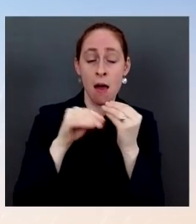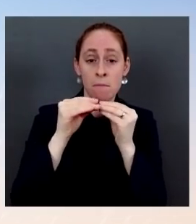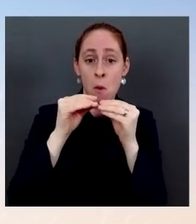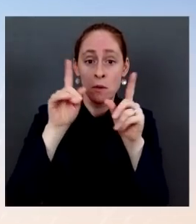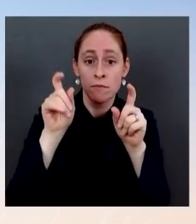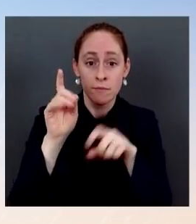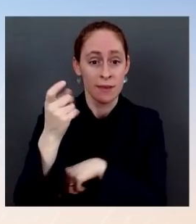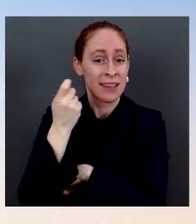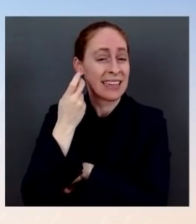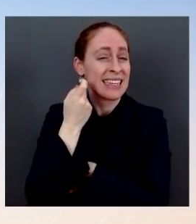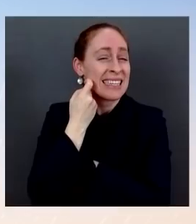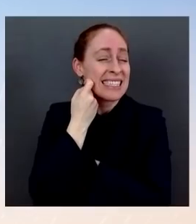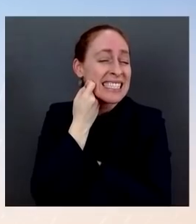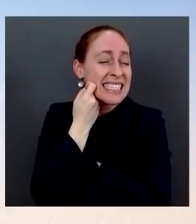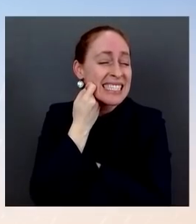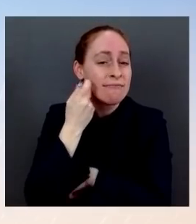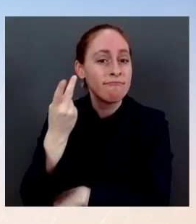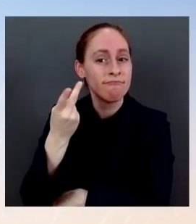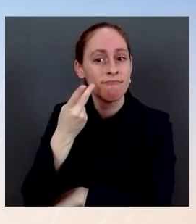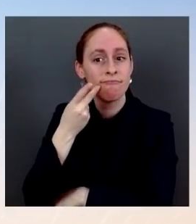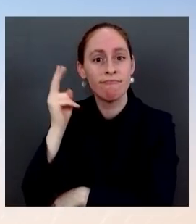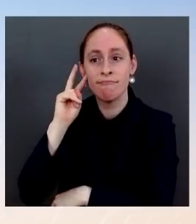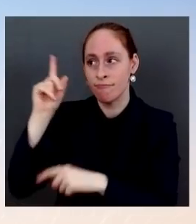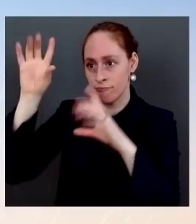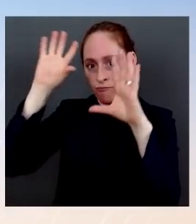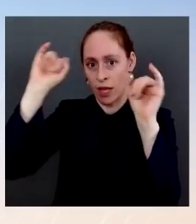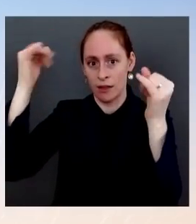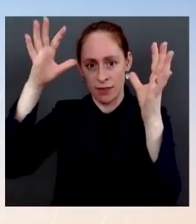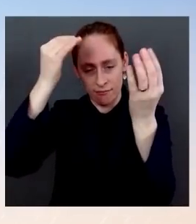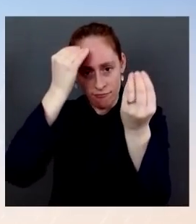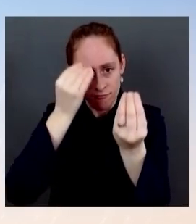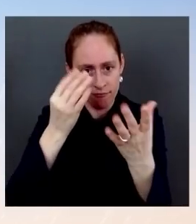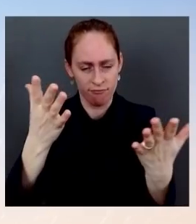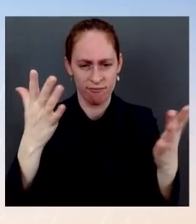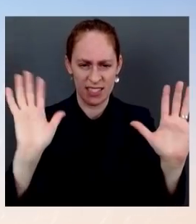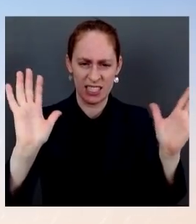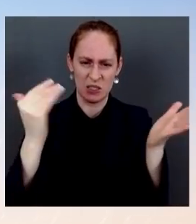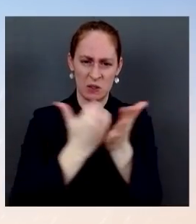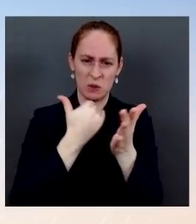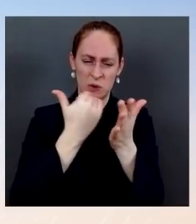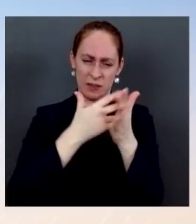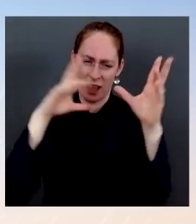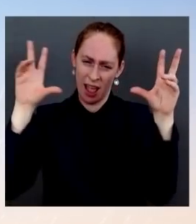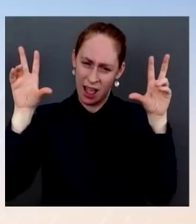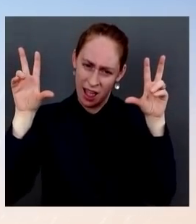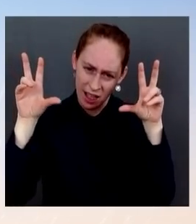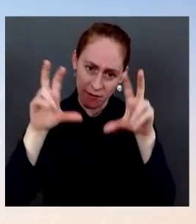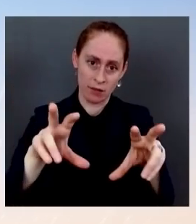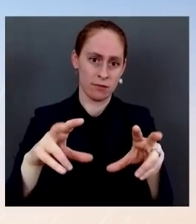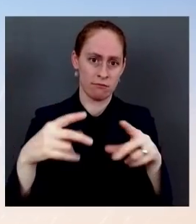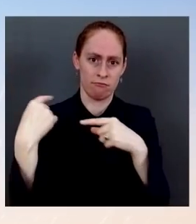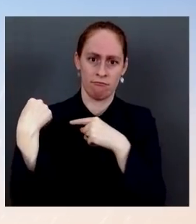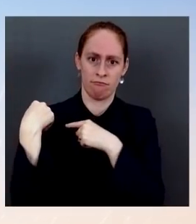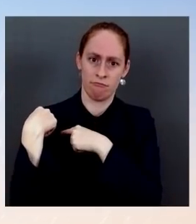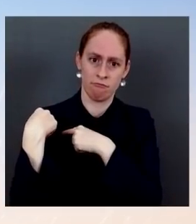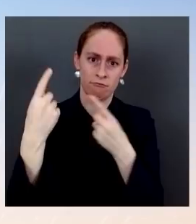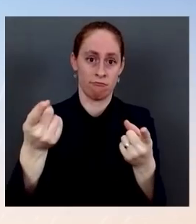certainly for us and probably from any country in the world -- to address what we see is a surge in demand for tests. This is not just happening in the United States;